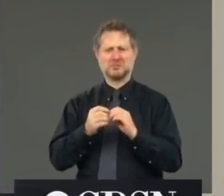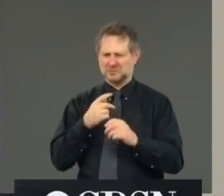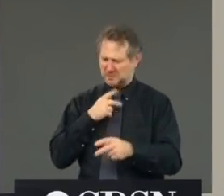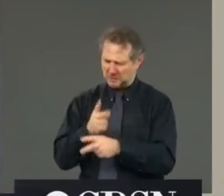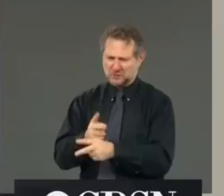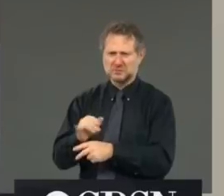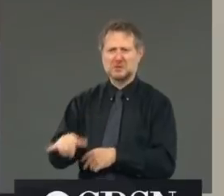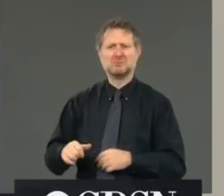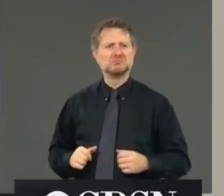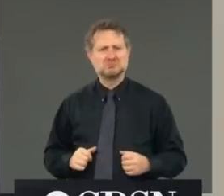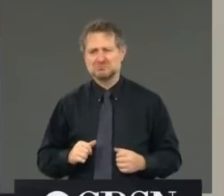TALKING ABOUT THRESHOLD.